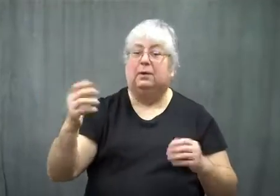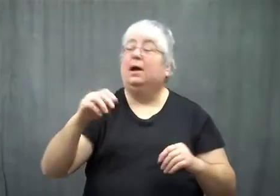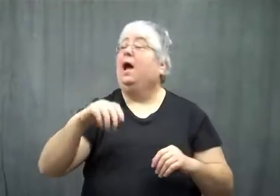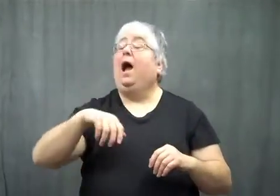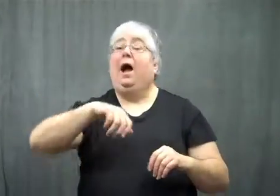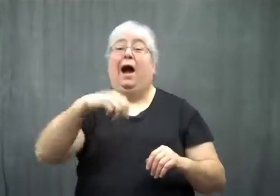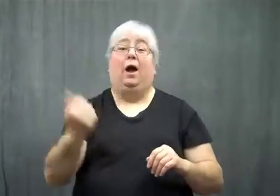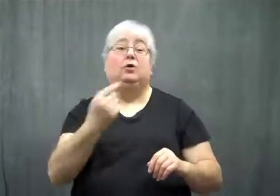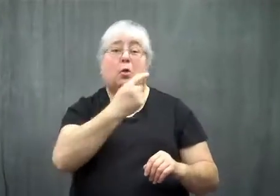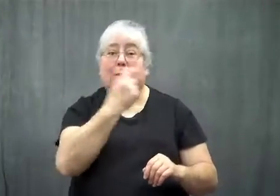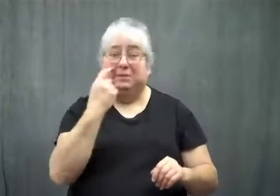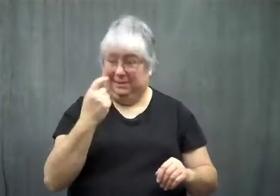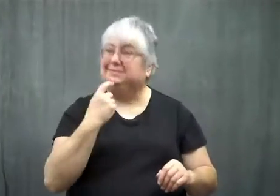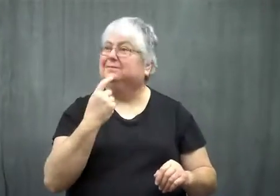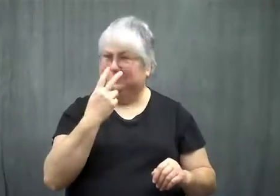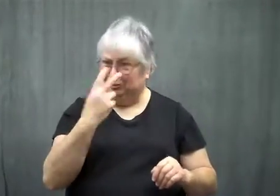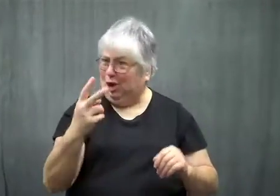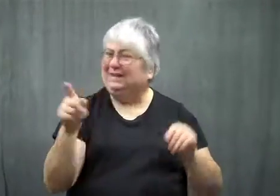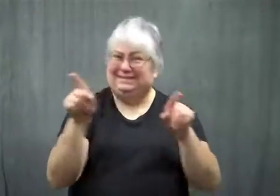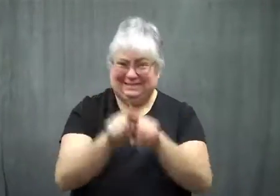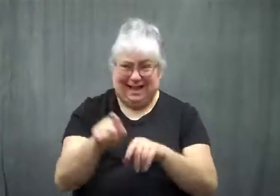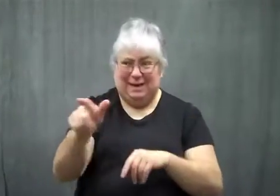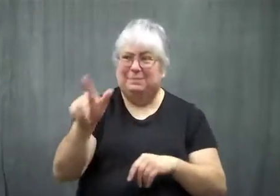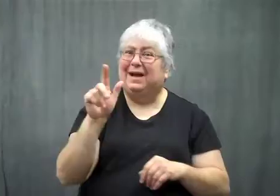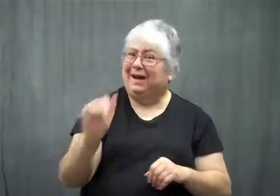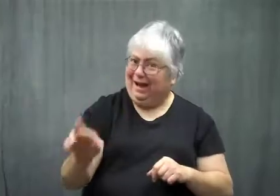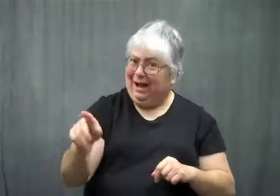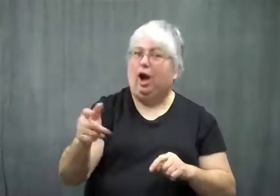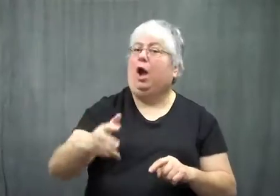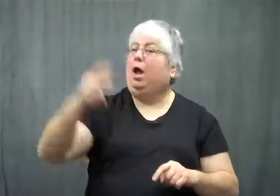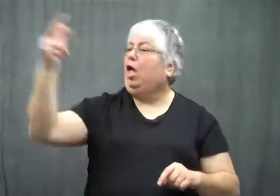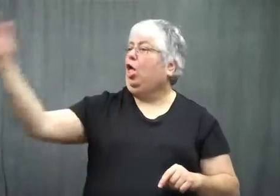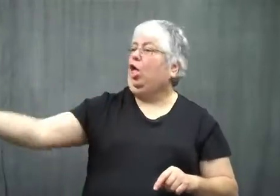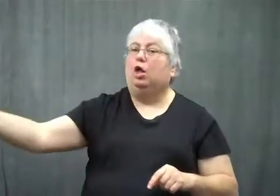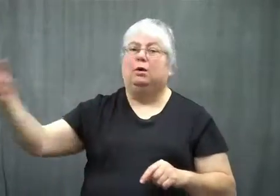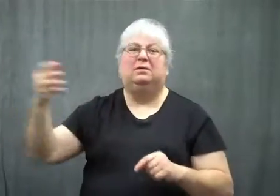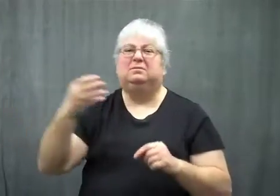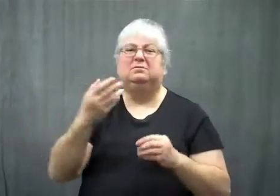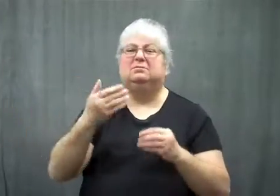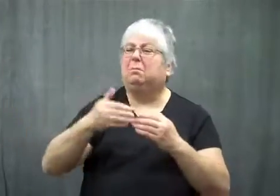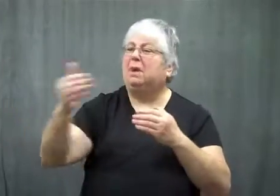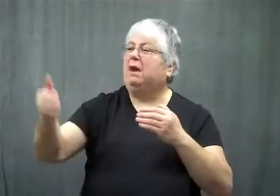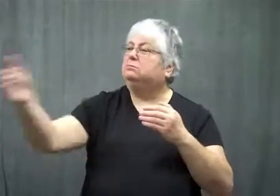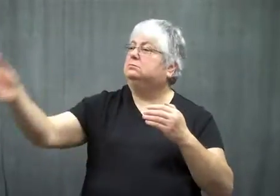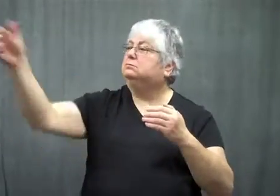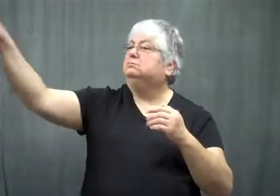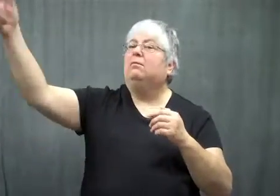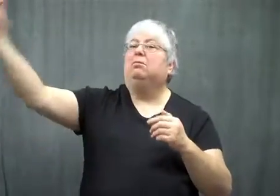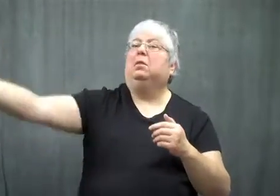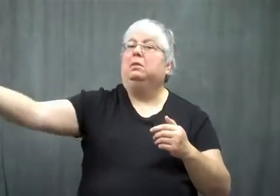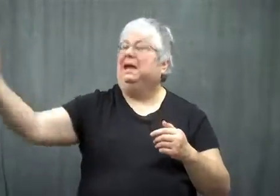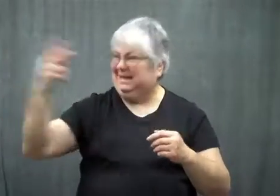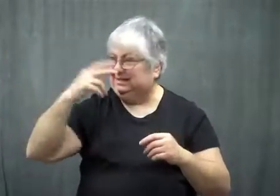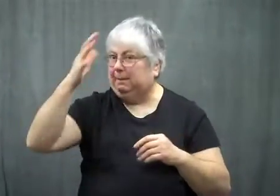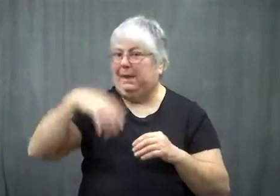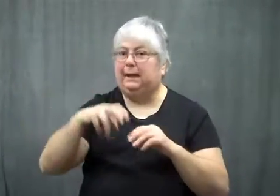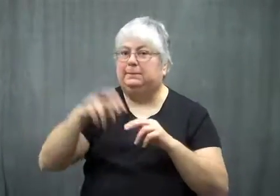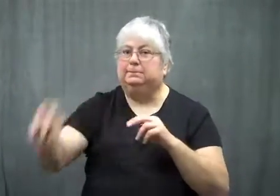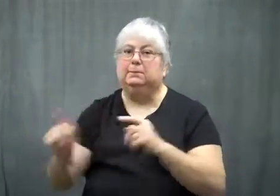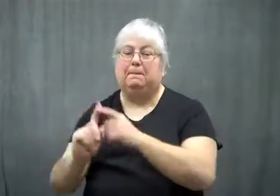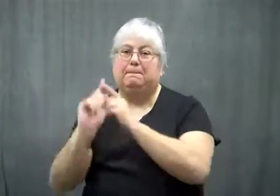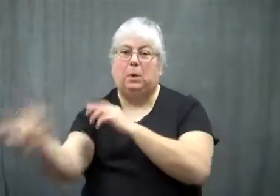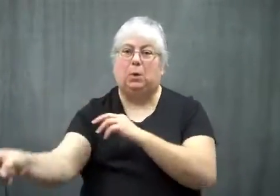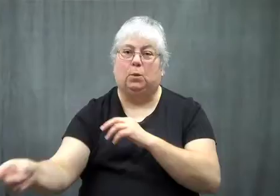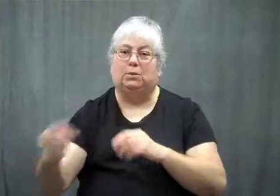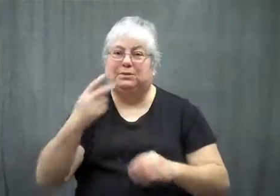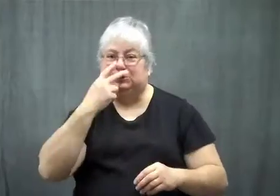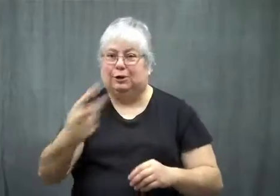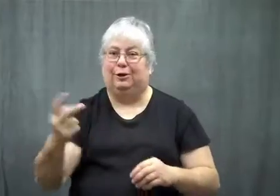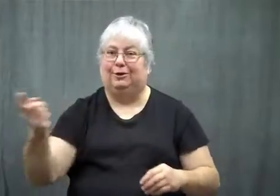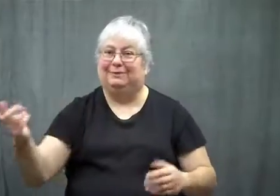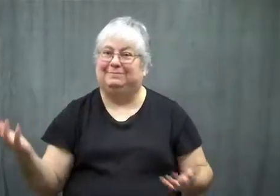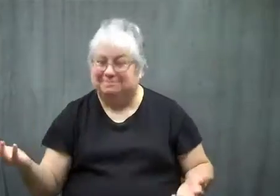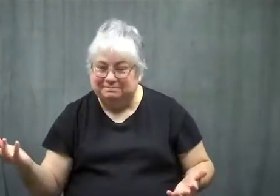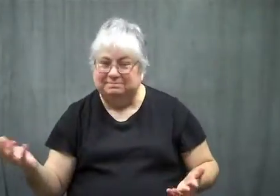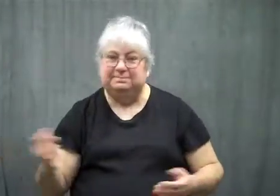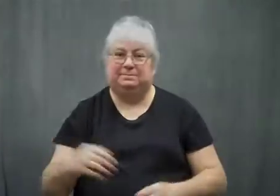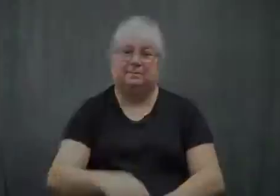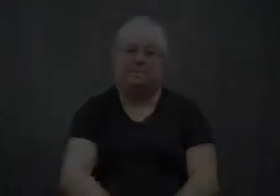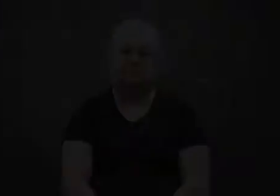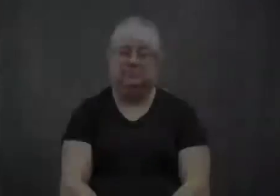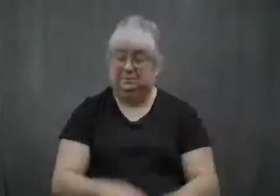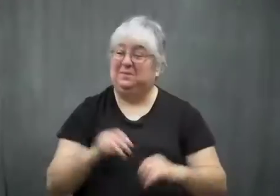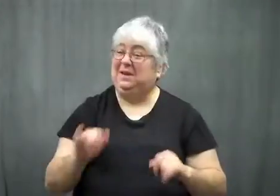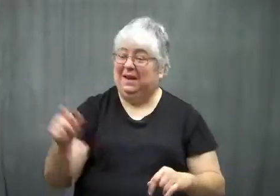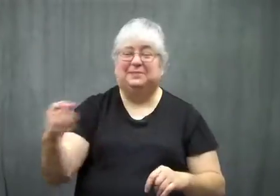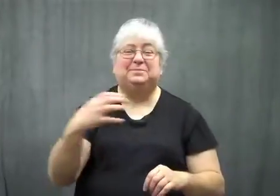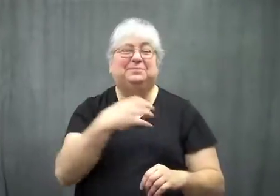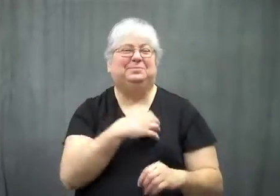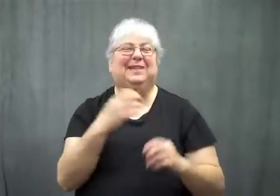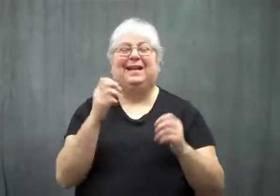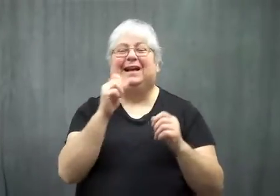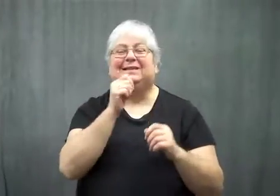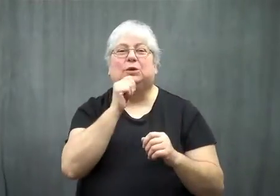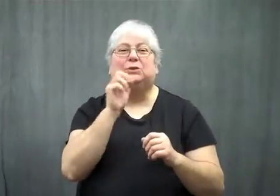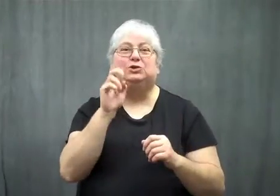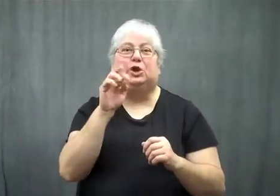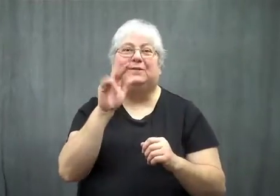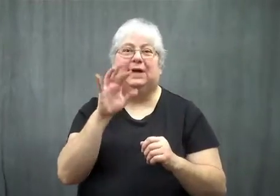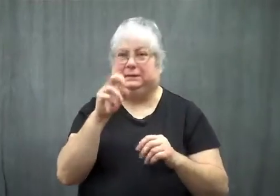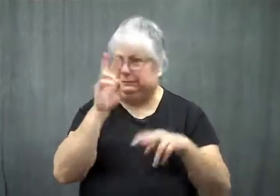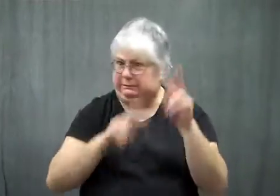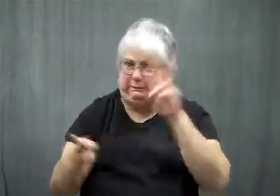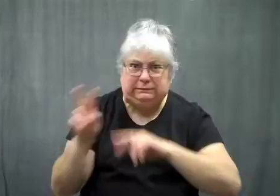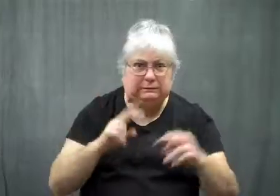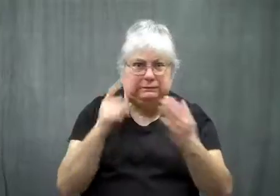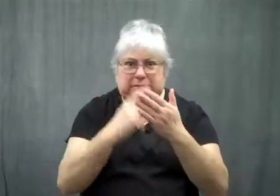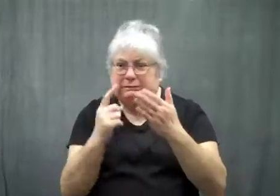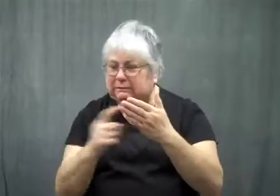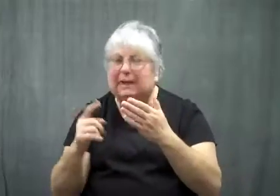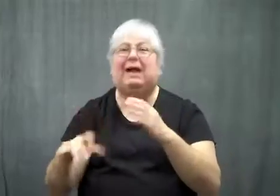Another witness saw the car a few blocks away, and a man jumped out and ran away.